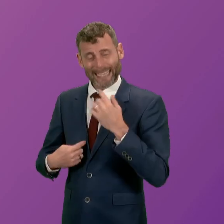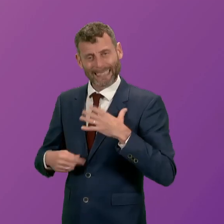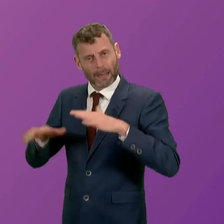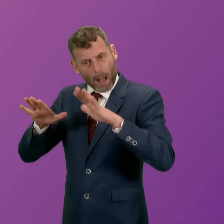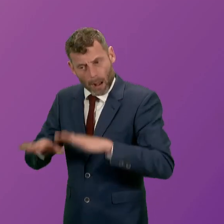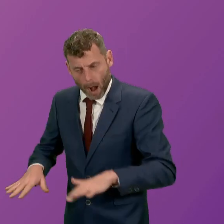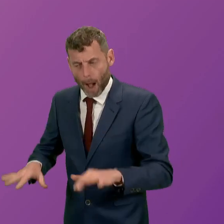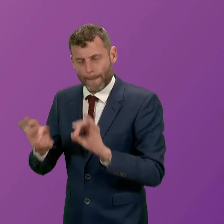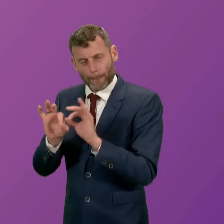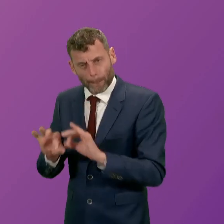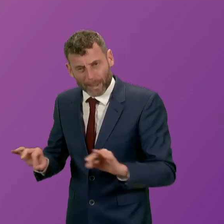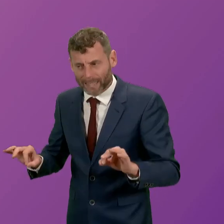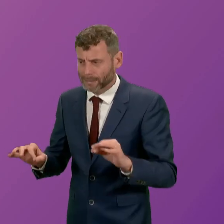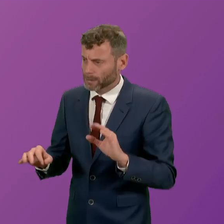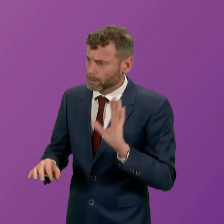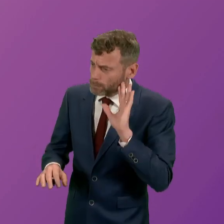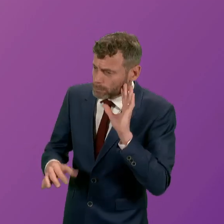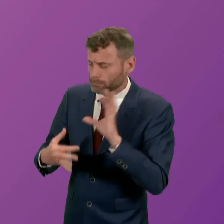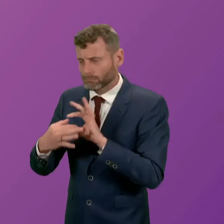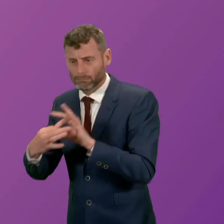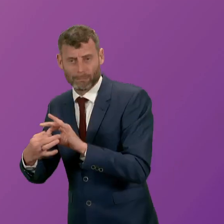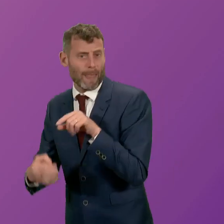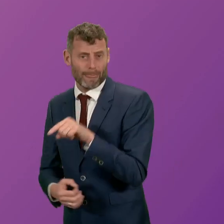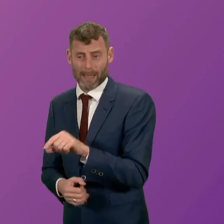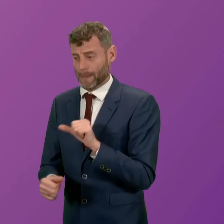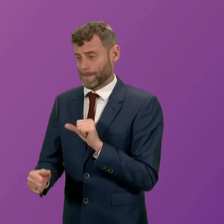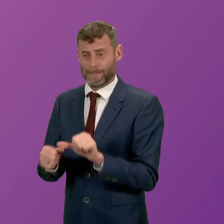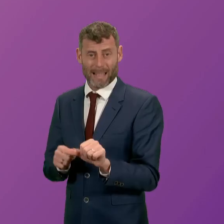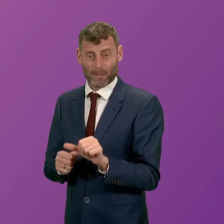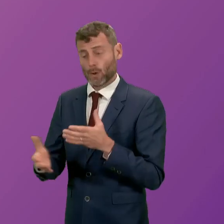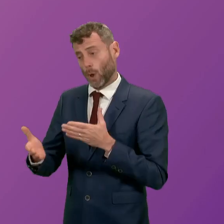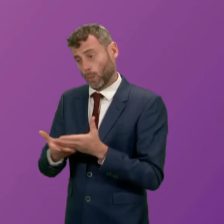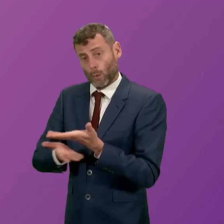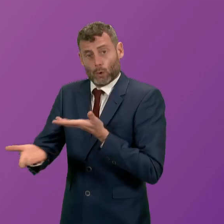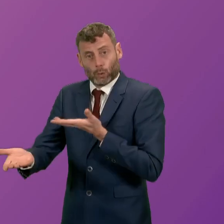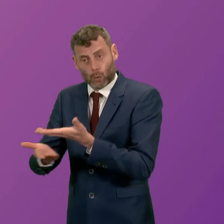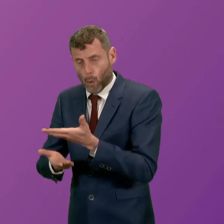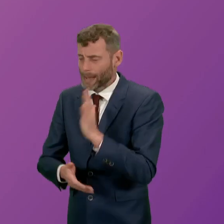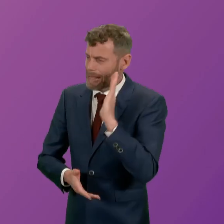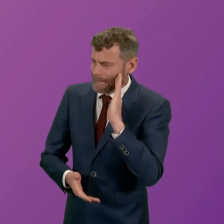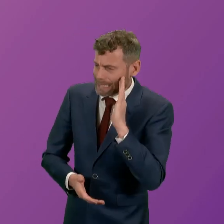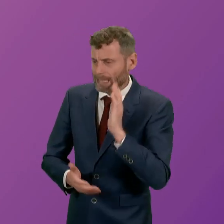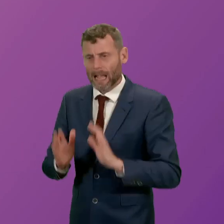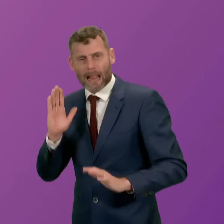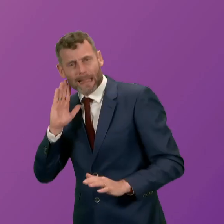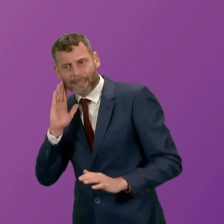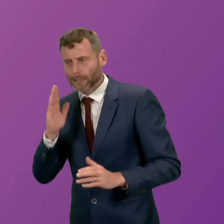and stability across the world are best achieved by dialogue and diplomacy and not by violence?